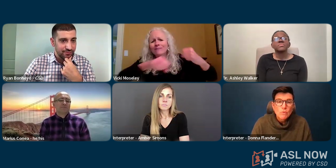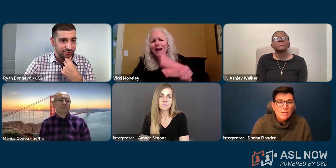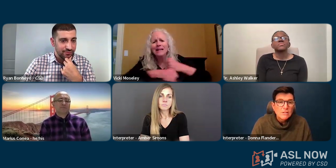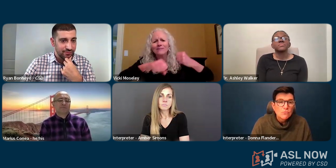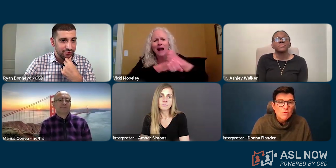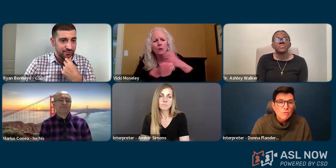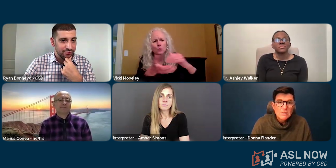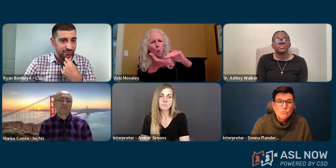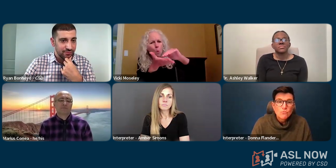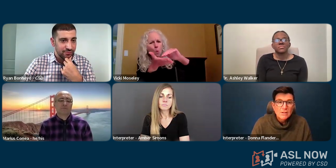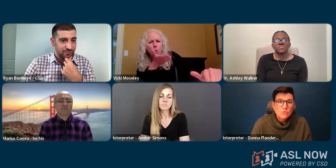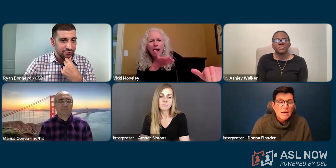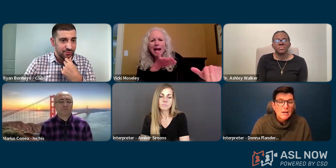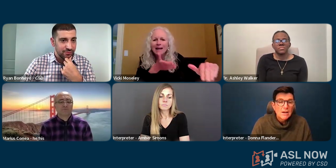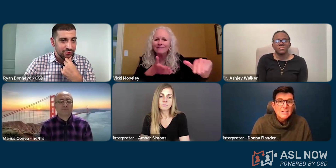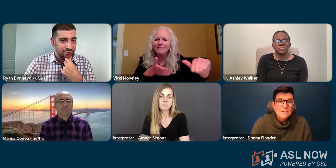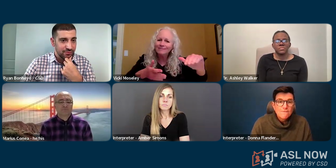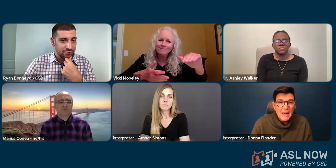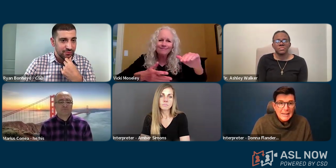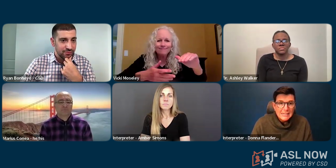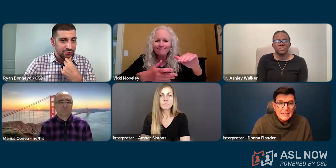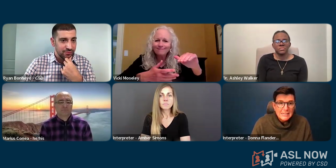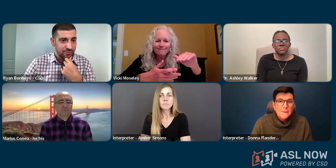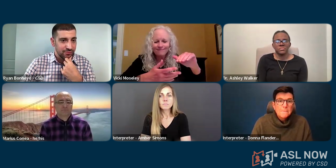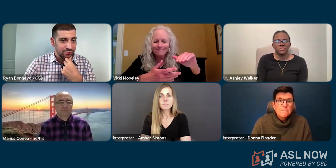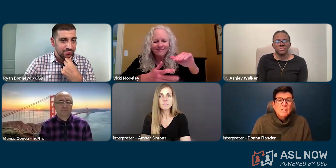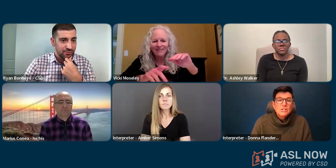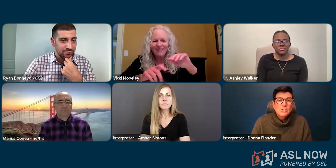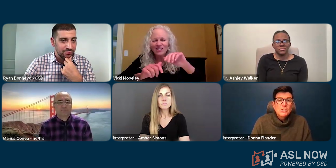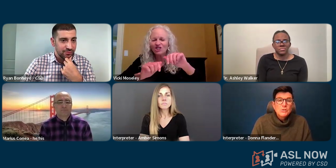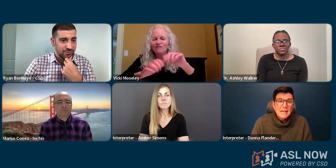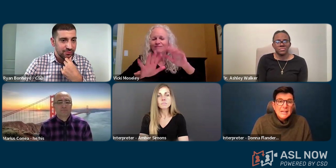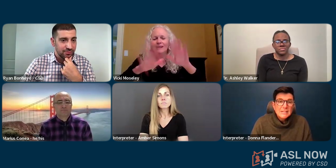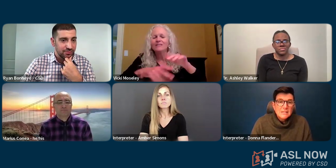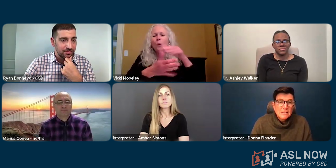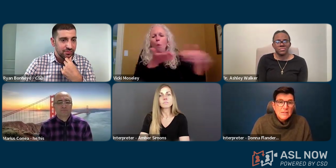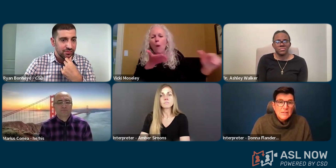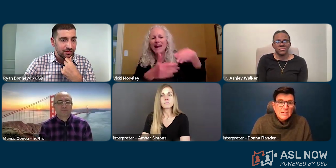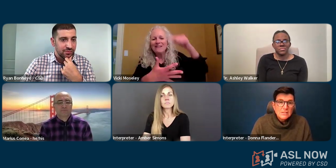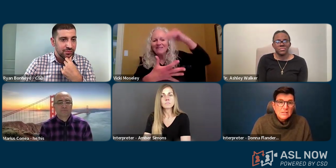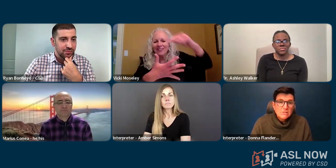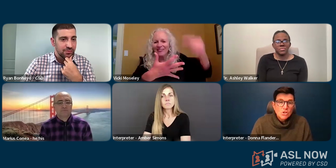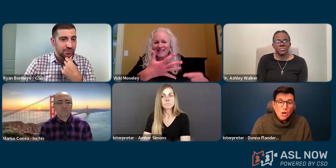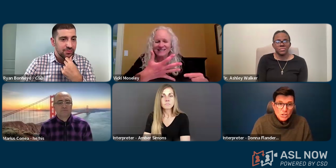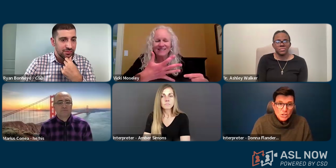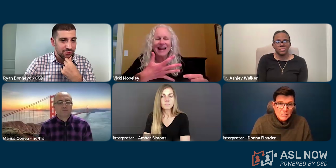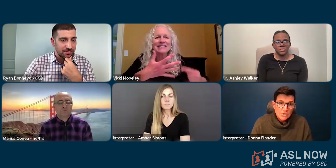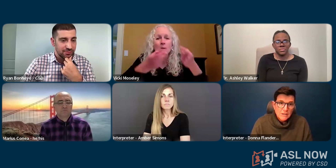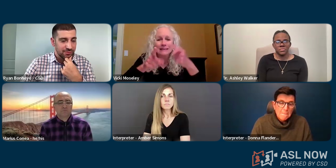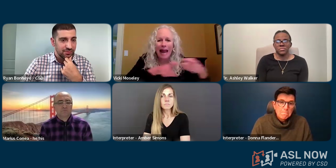We went round and round and round and round. I had to fight to get these charges cleared.